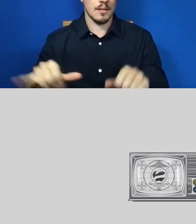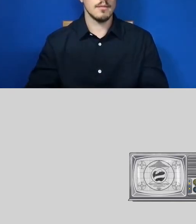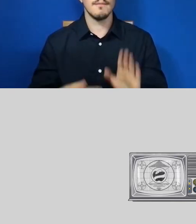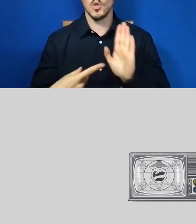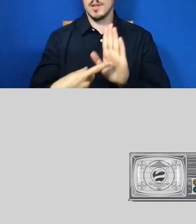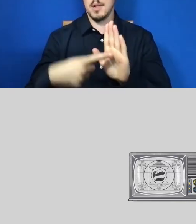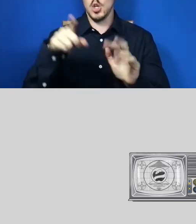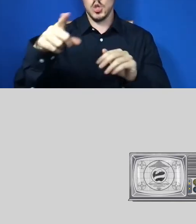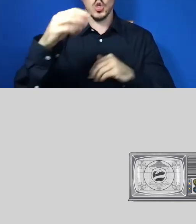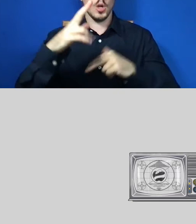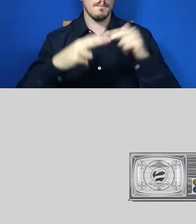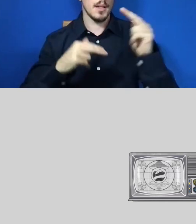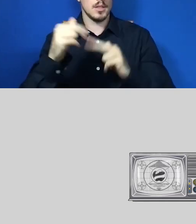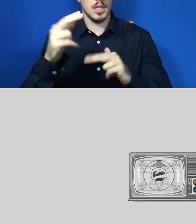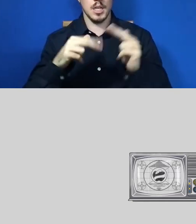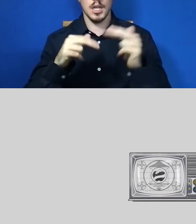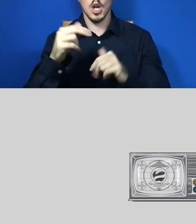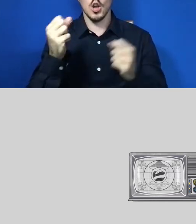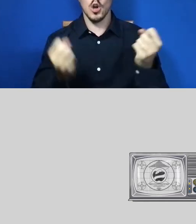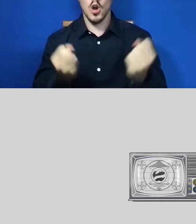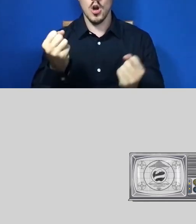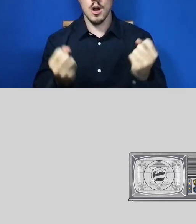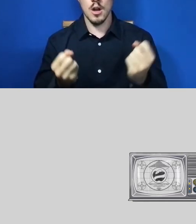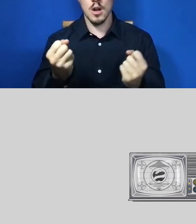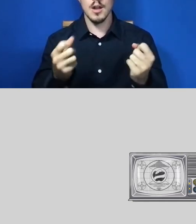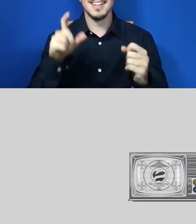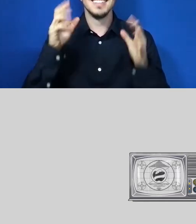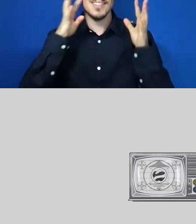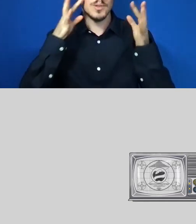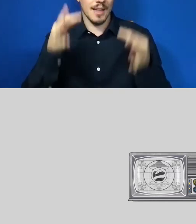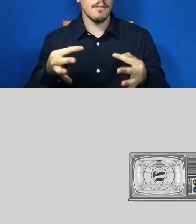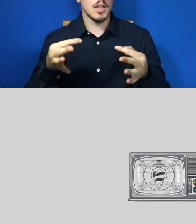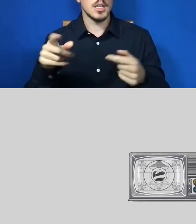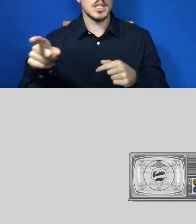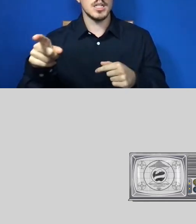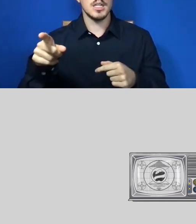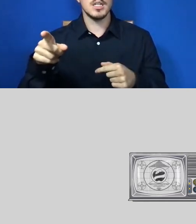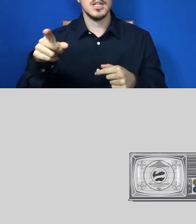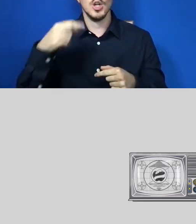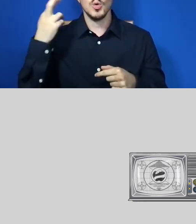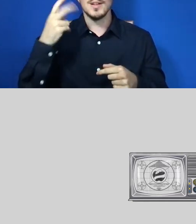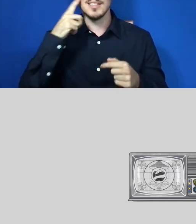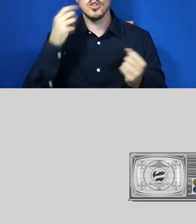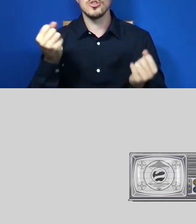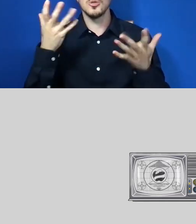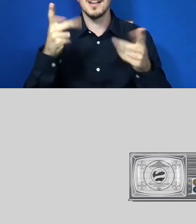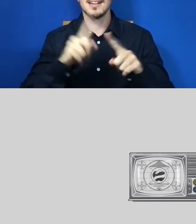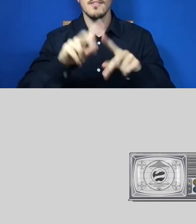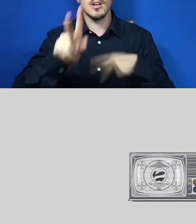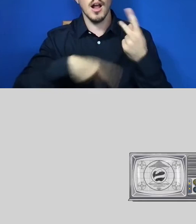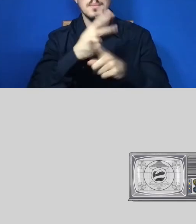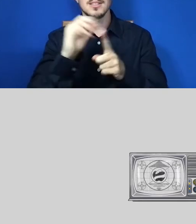For example, if you're building a Waymo car, you definitely need machine learning. There are too many different scenarios